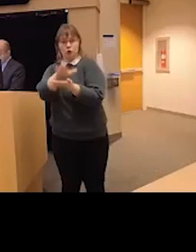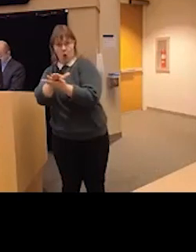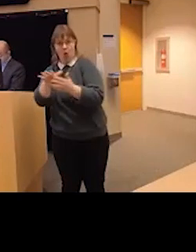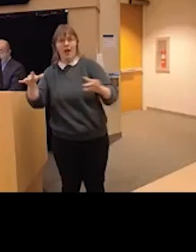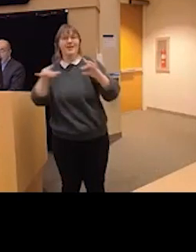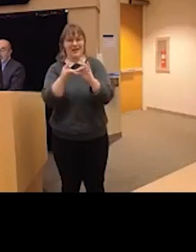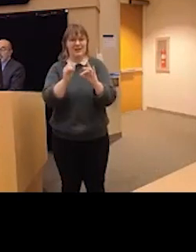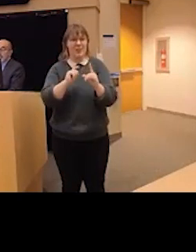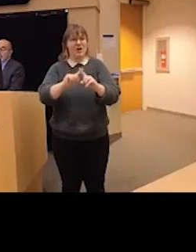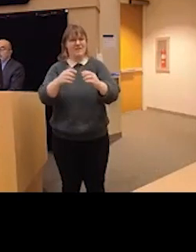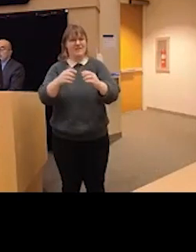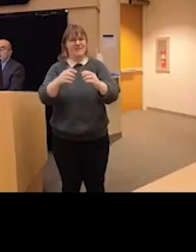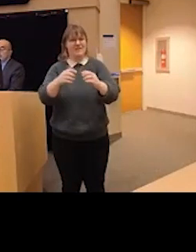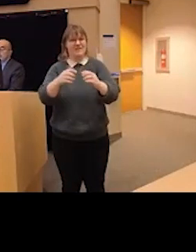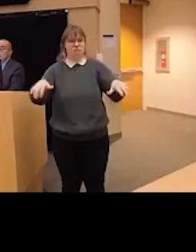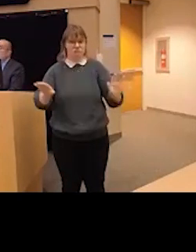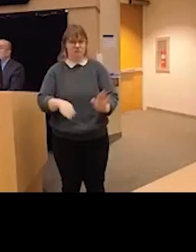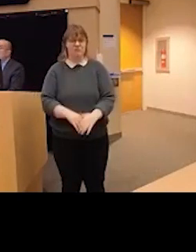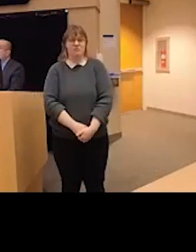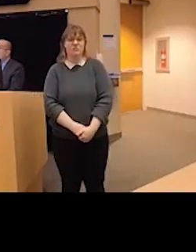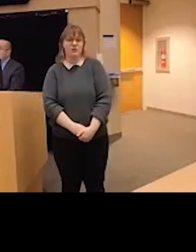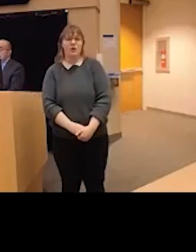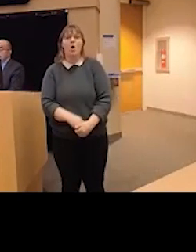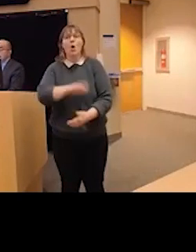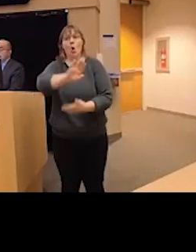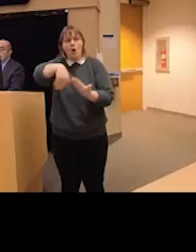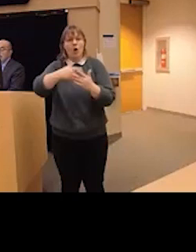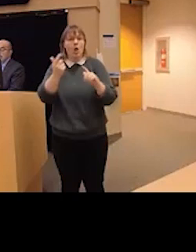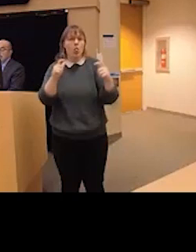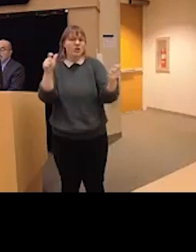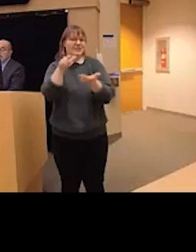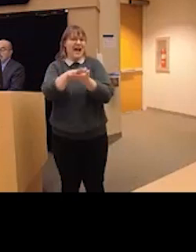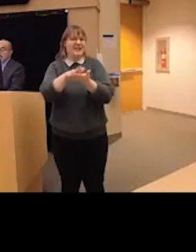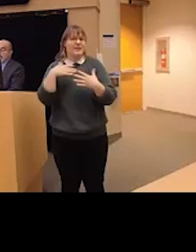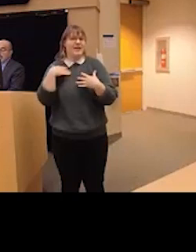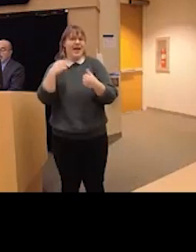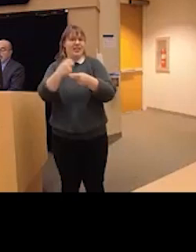are different entities and so it is overall the largest academic healthcare system in the country